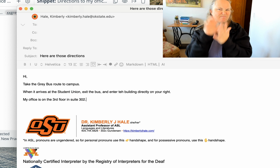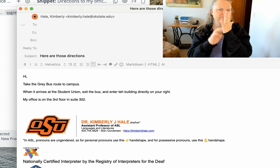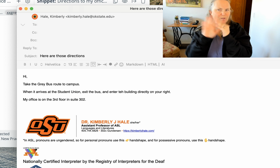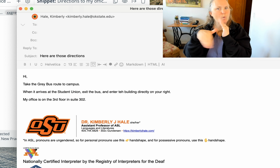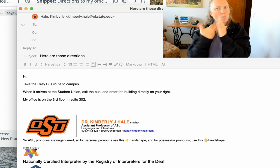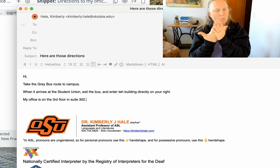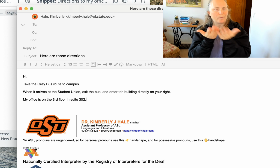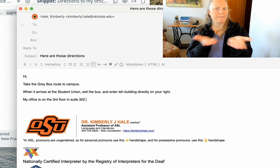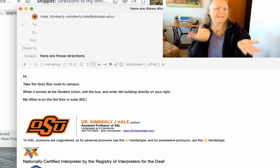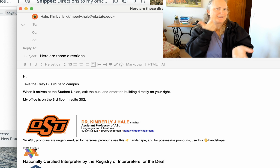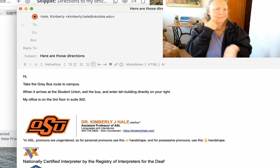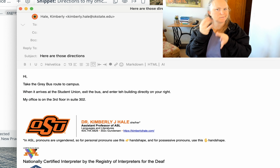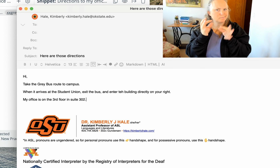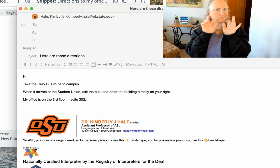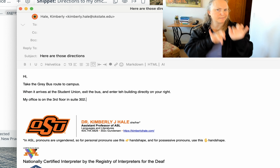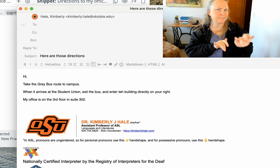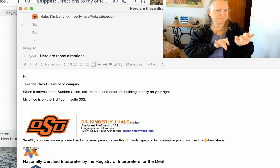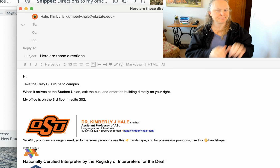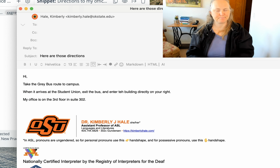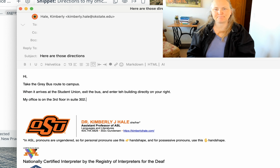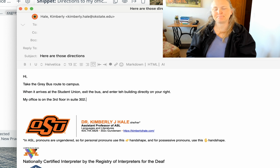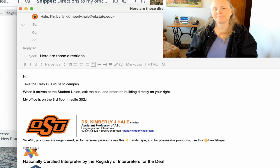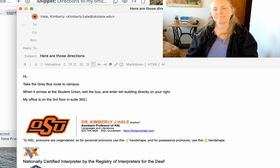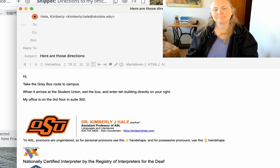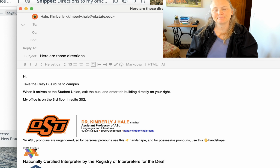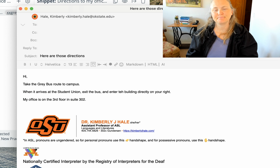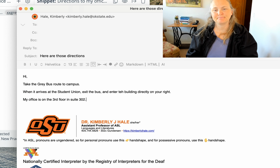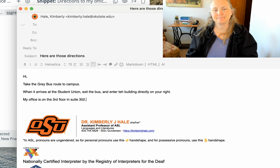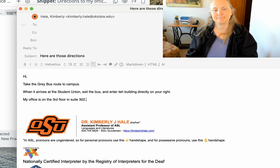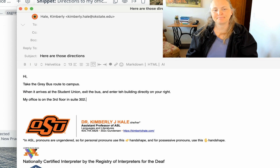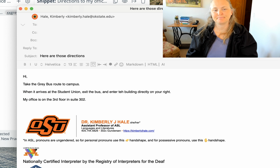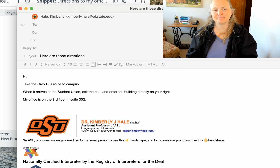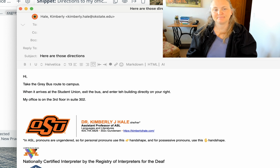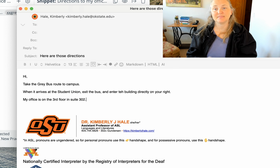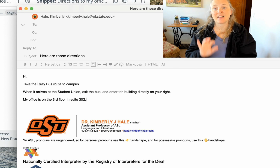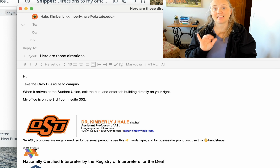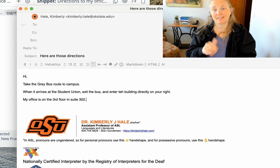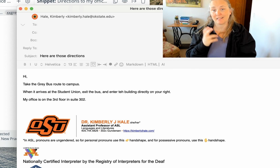And it will automatically expand to include the entire bit of information that I've included.